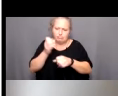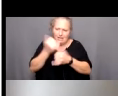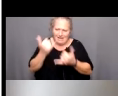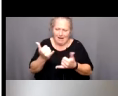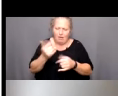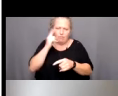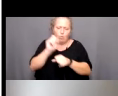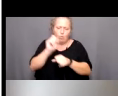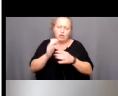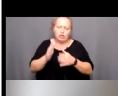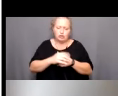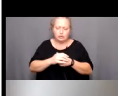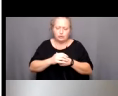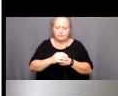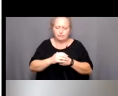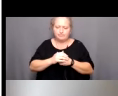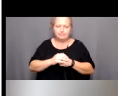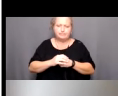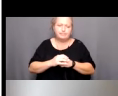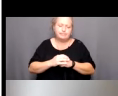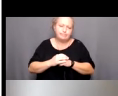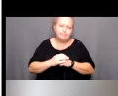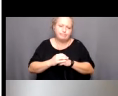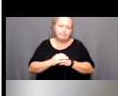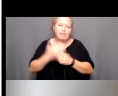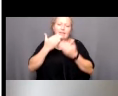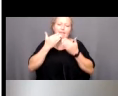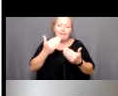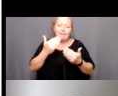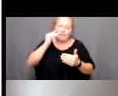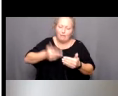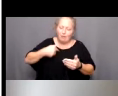Thanks very much for having me, just wanted to thank a few of the other